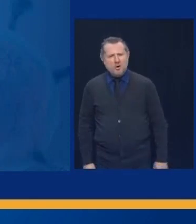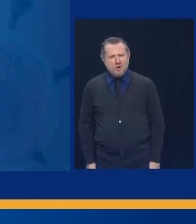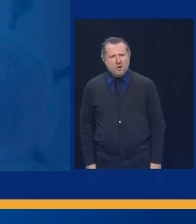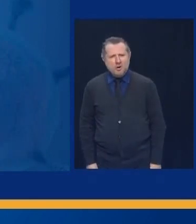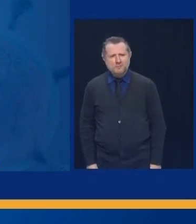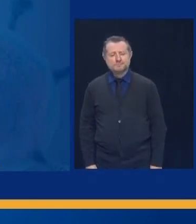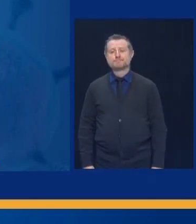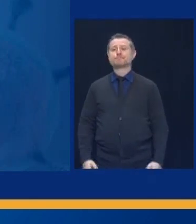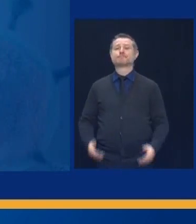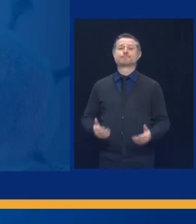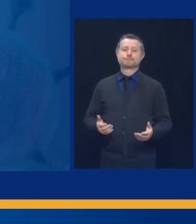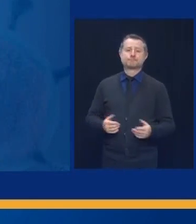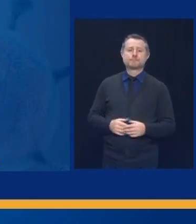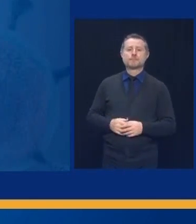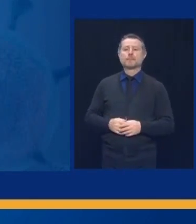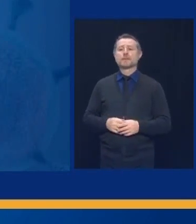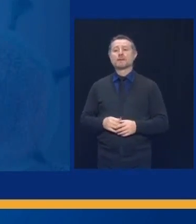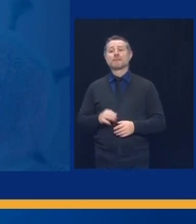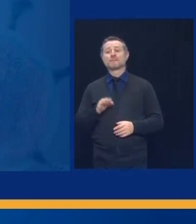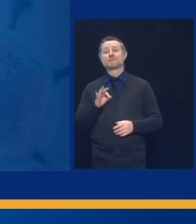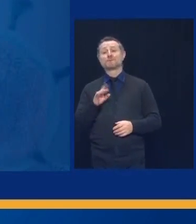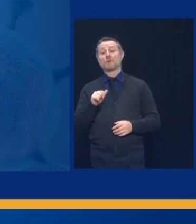HOW DO YOU DENY A SHOOTING?